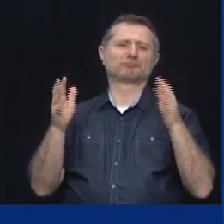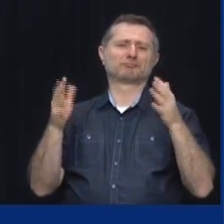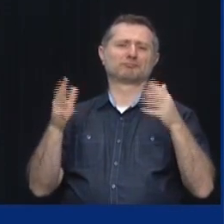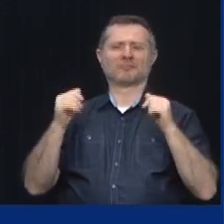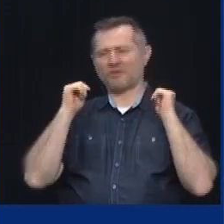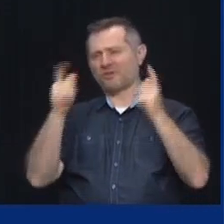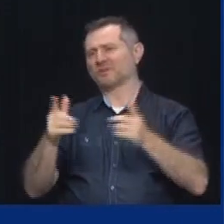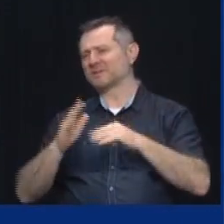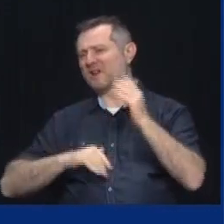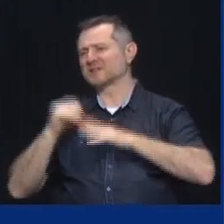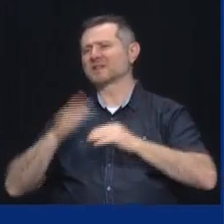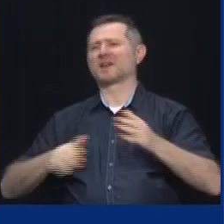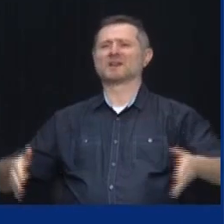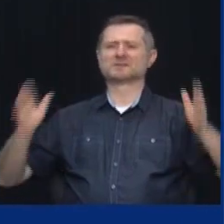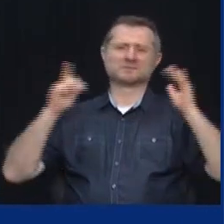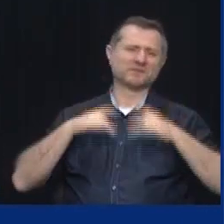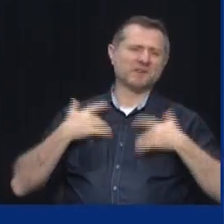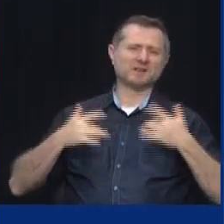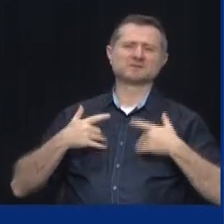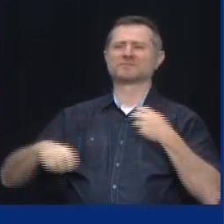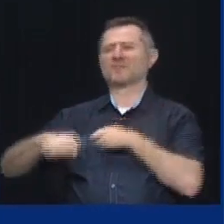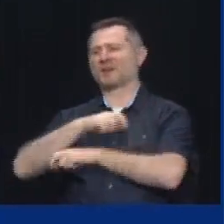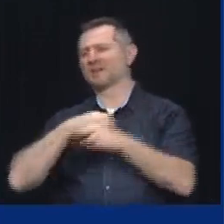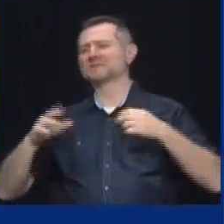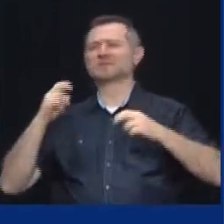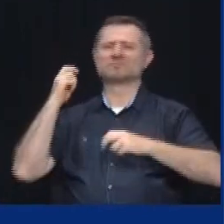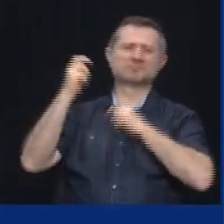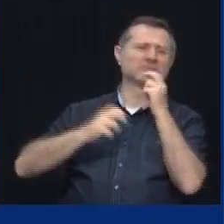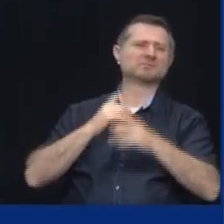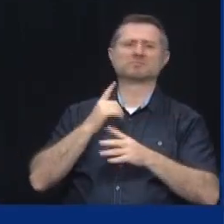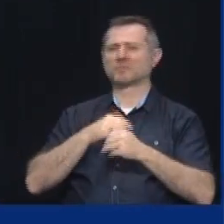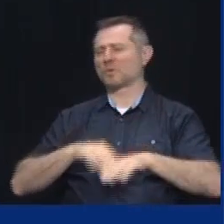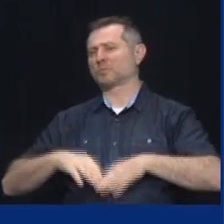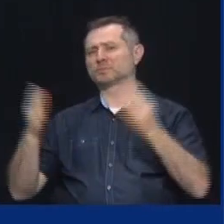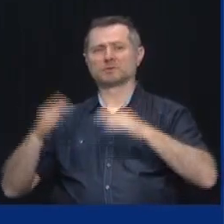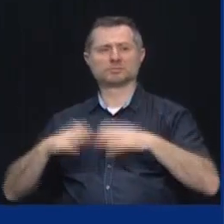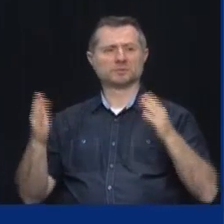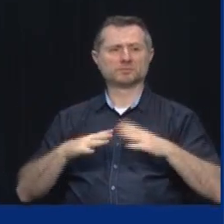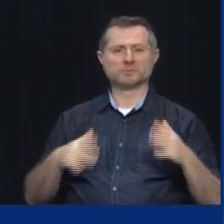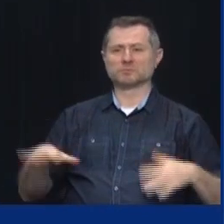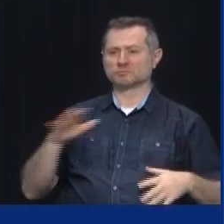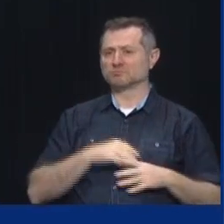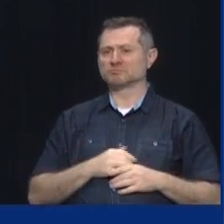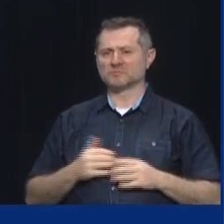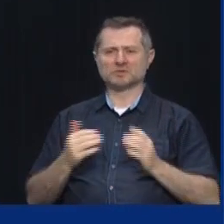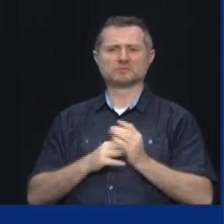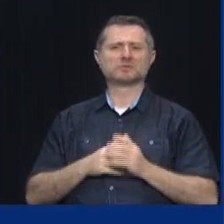YORK STATE FAIR AT 100% OCCUPANCY. EVERYTHING WILL BE OPEN AT THE NEW YORK STATE FAIR, ALL THE